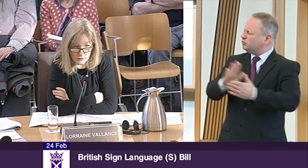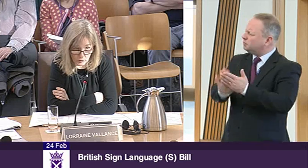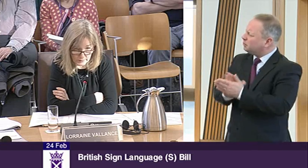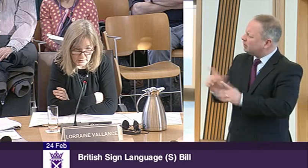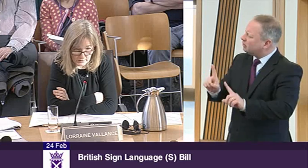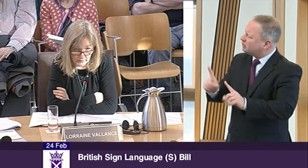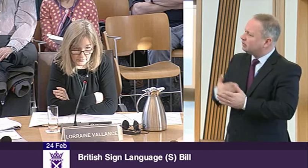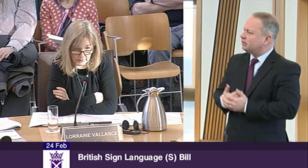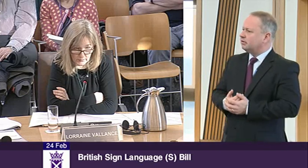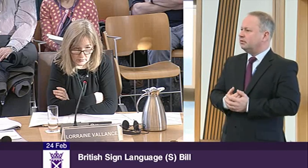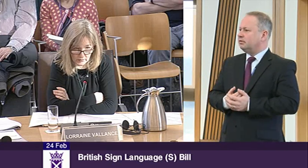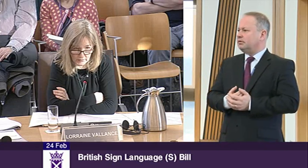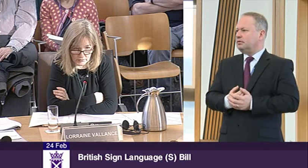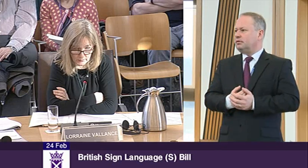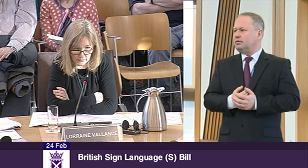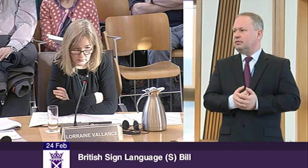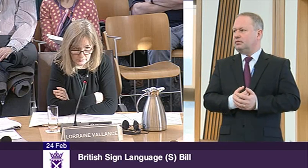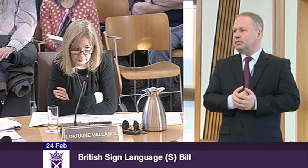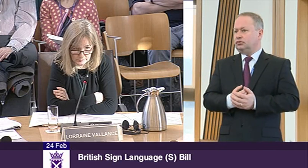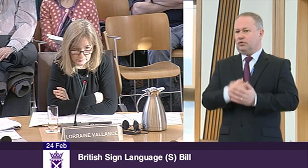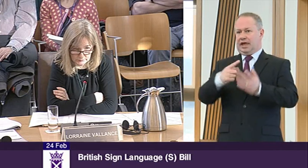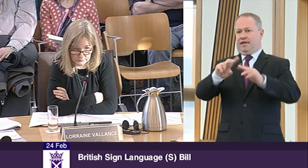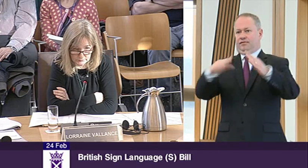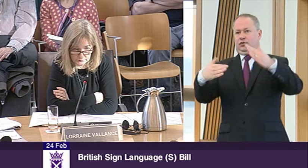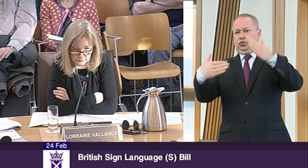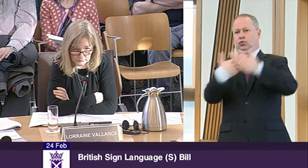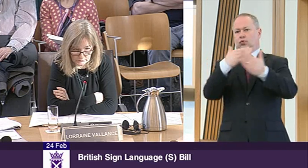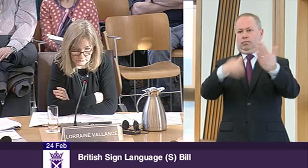Siobhan McMahon: I am sorry—I missed that. Lorraine Vallance: Support might not be available under the bill.